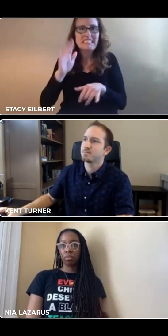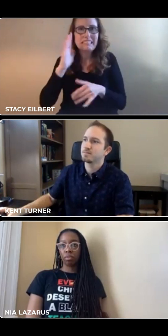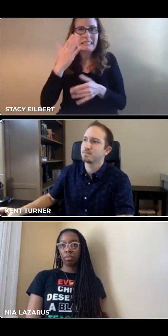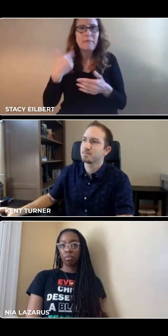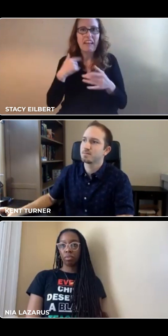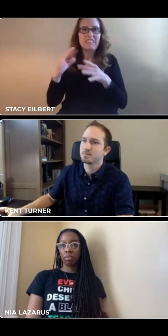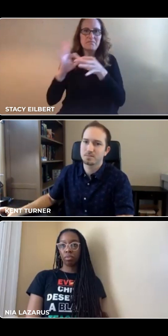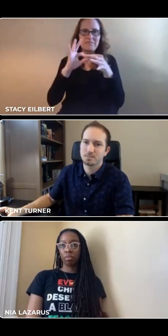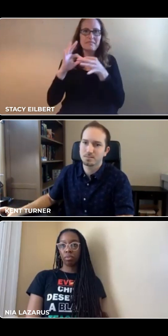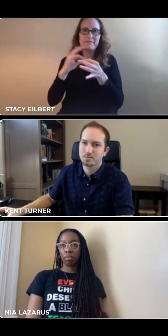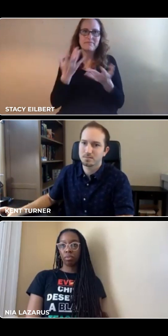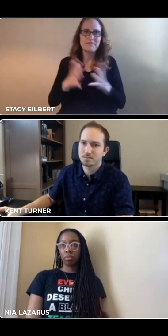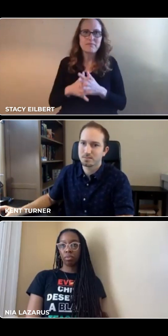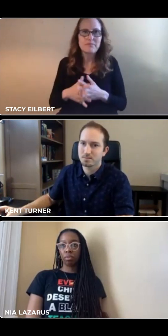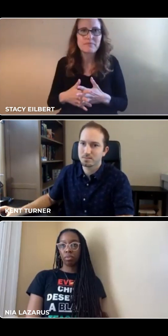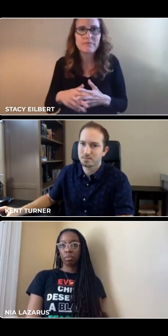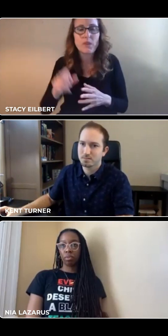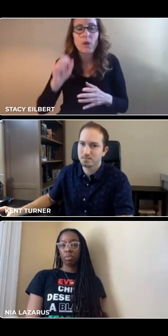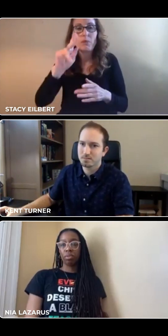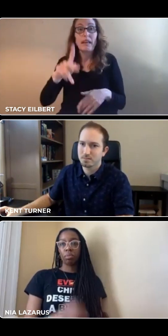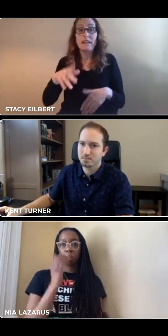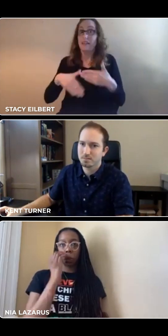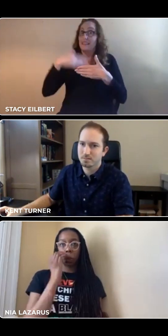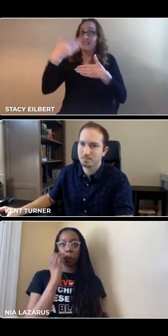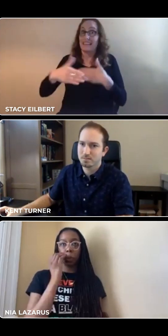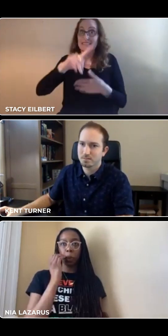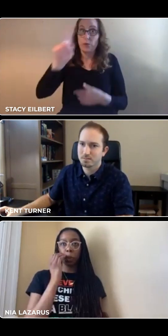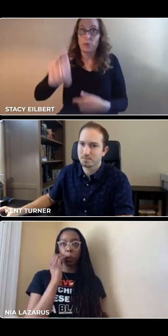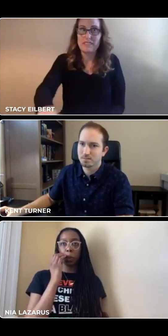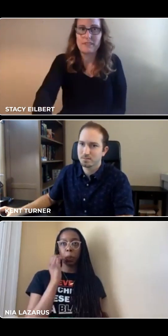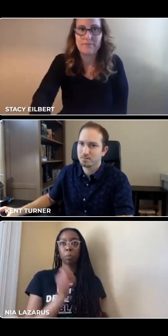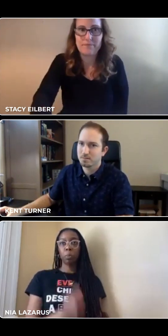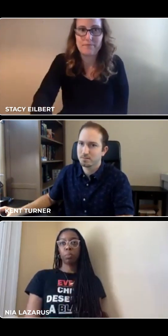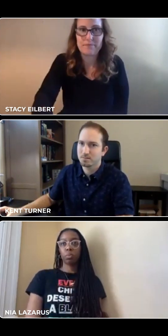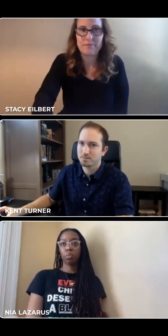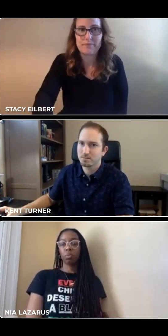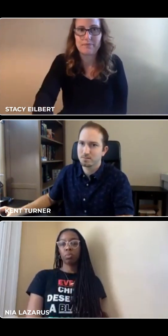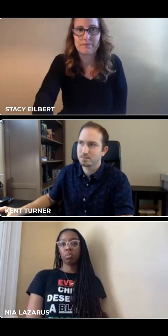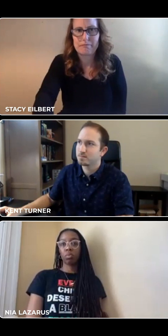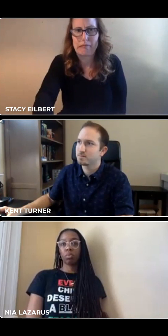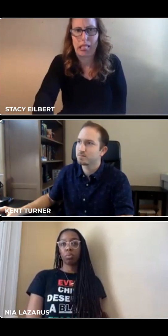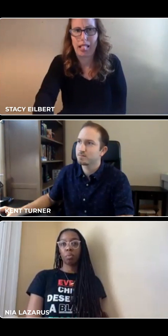Looks like everyone is pretty much saying the same thing in the comments.